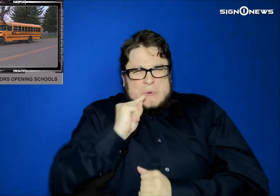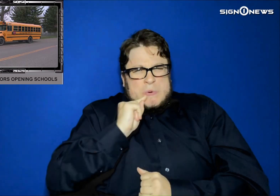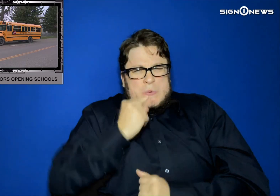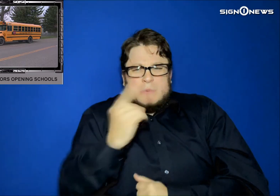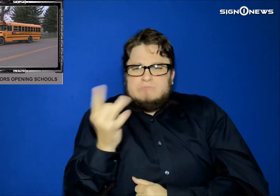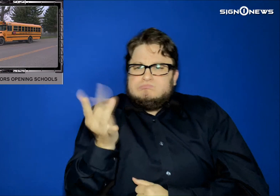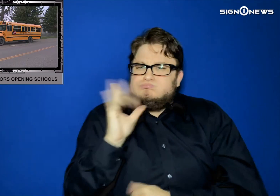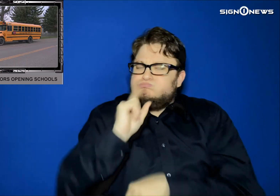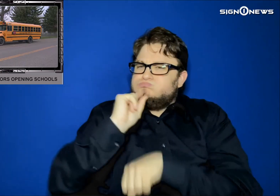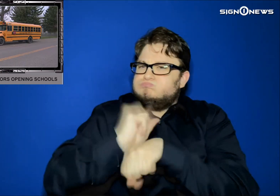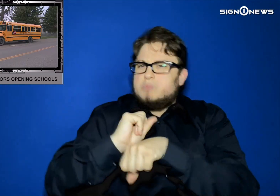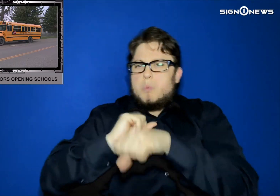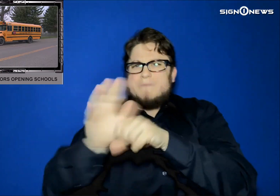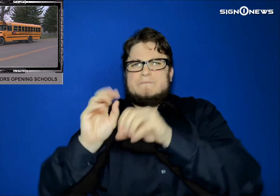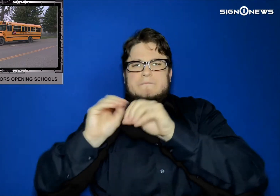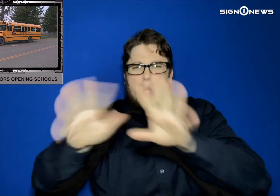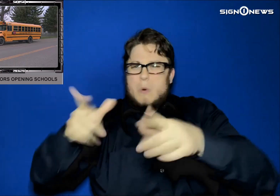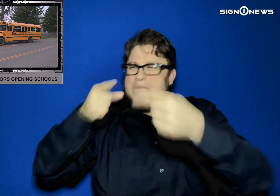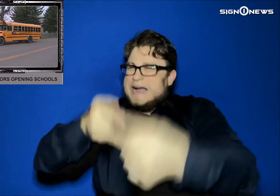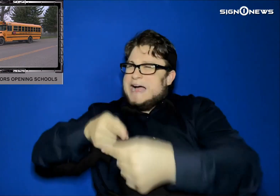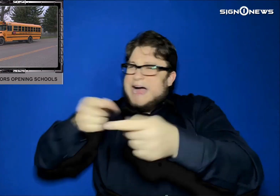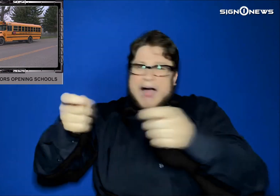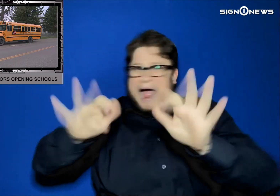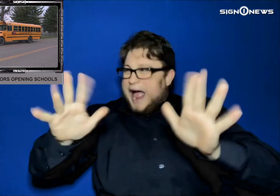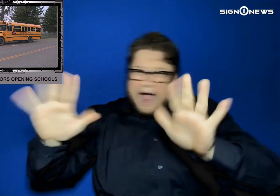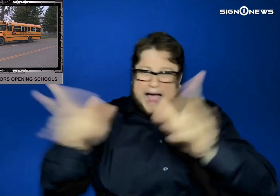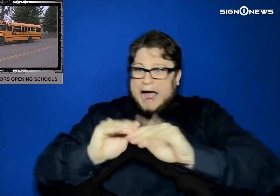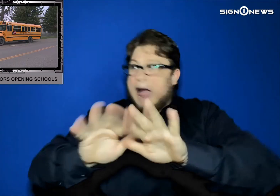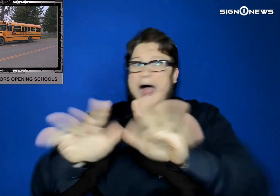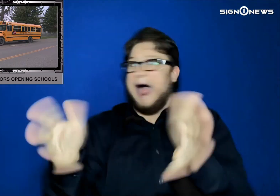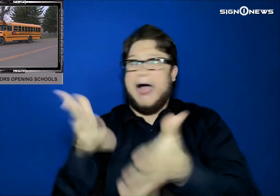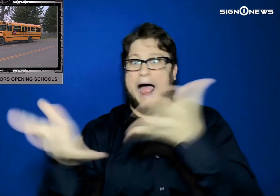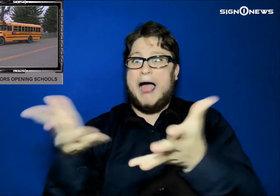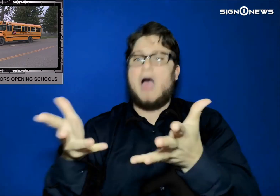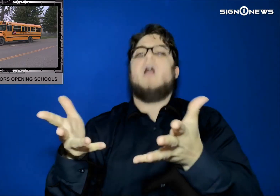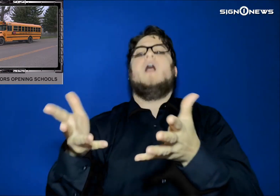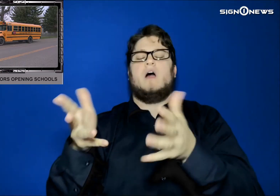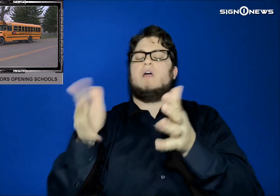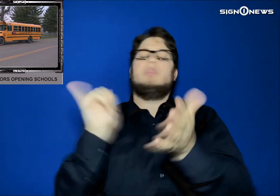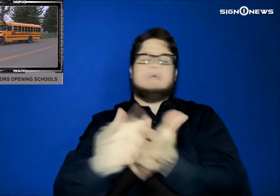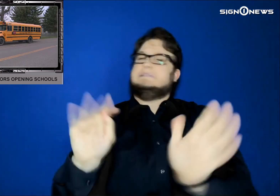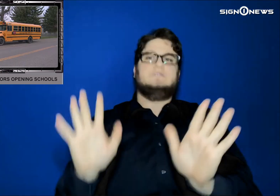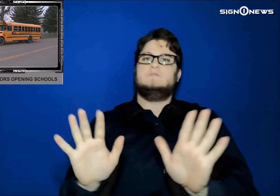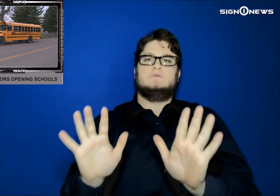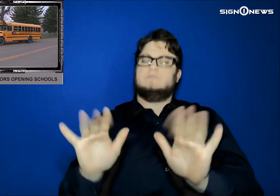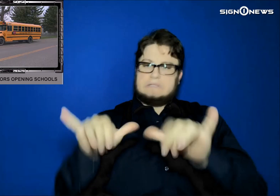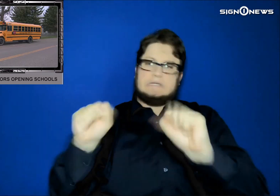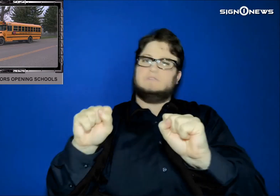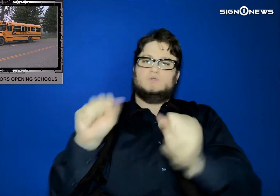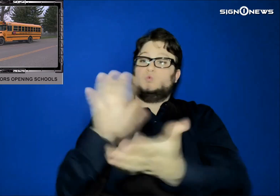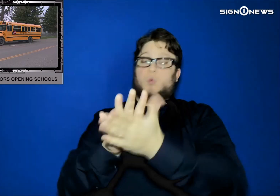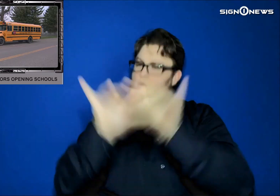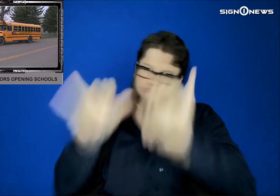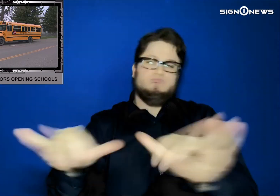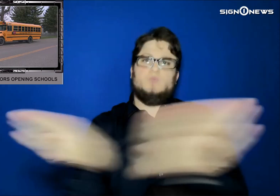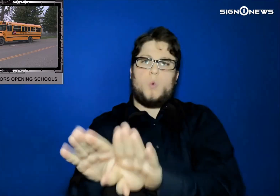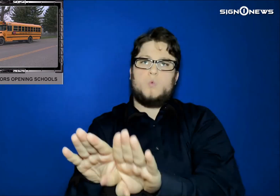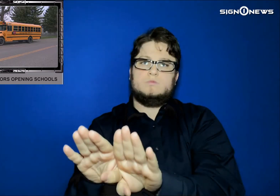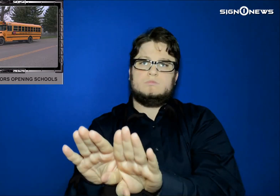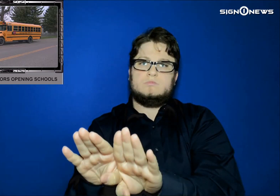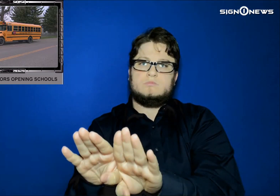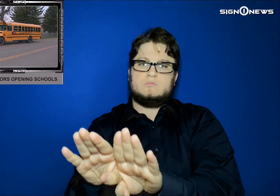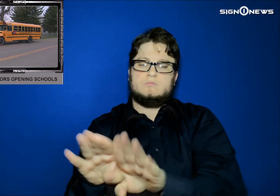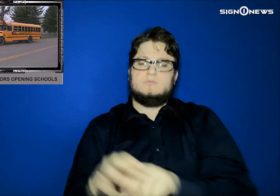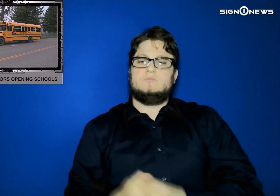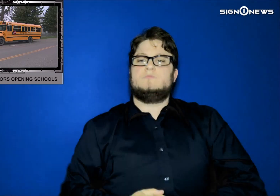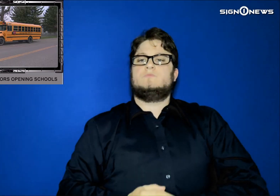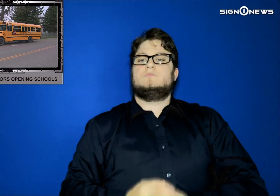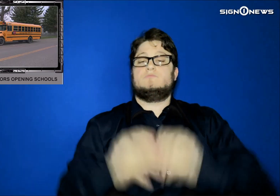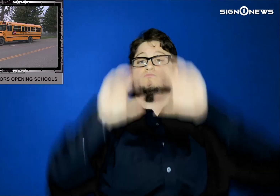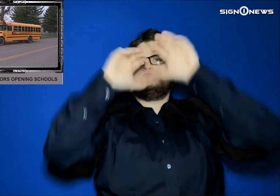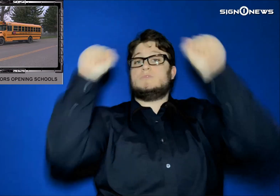in cases of substantial, uncontrolled coronavirus transmission.